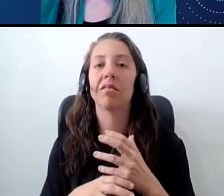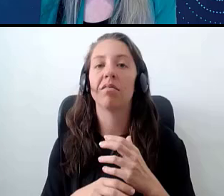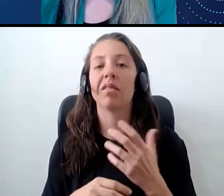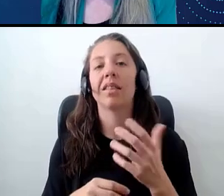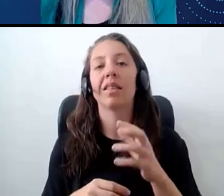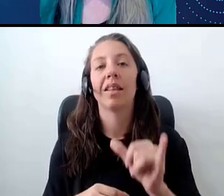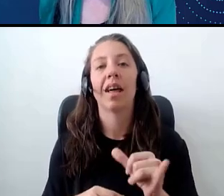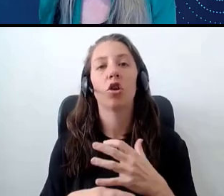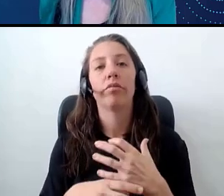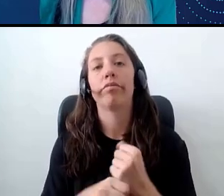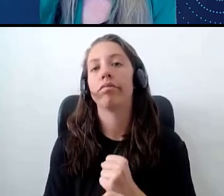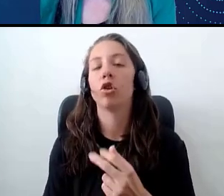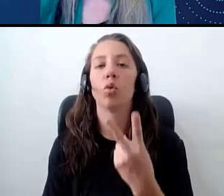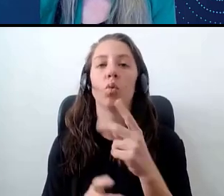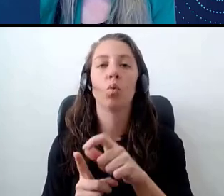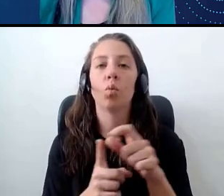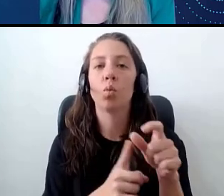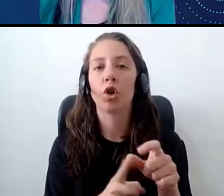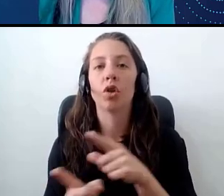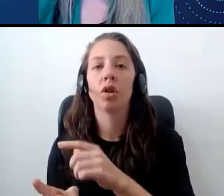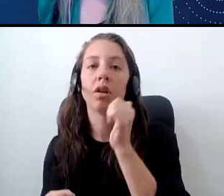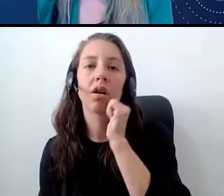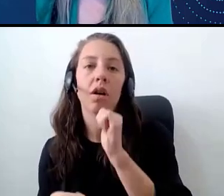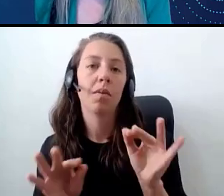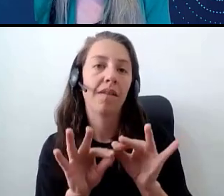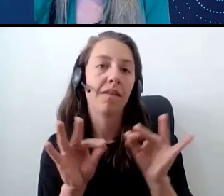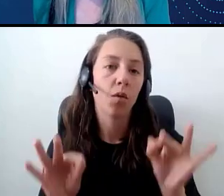As part of a directive from the guidance for Implementing National Security